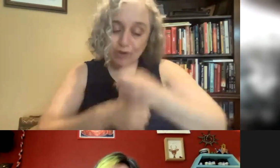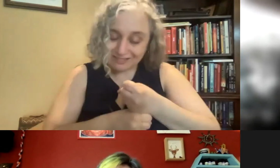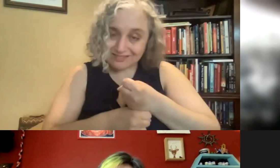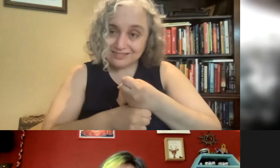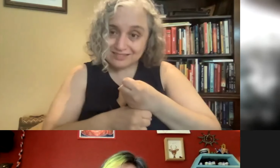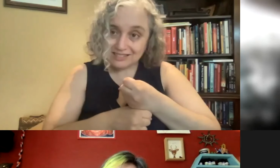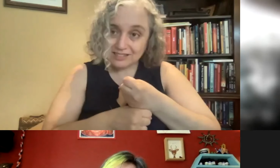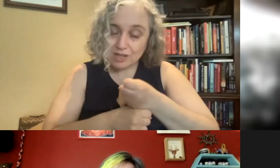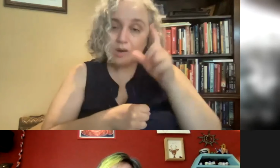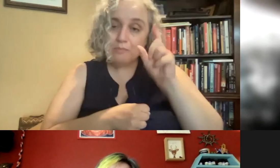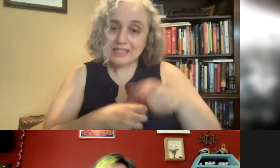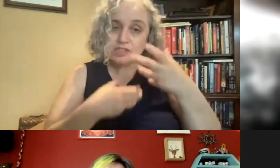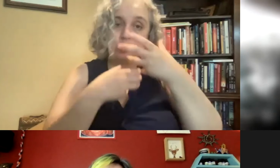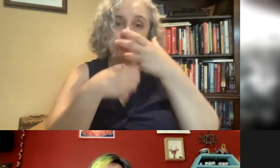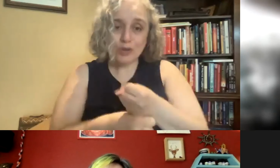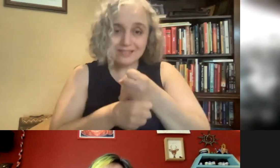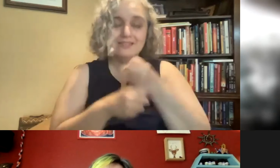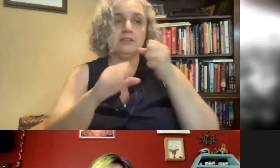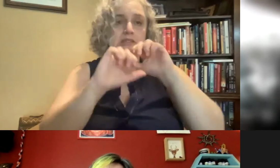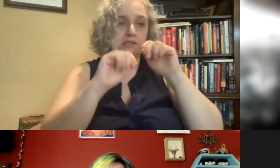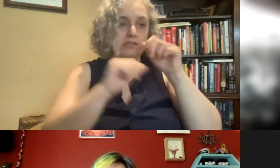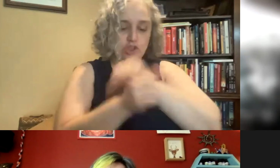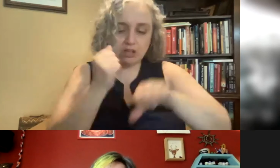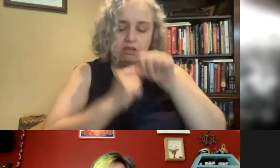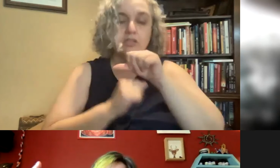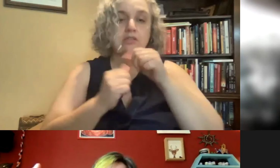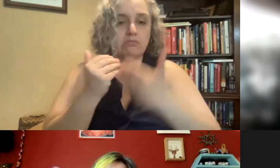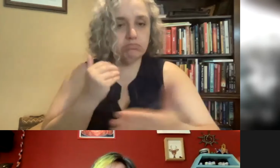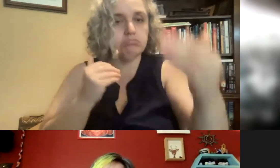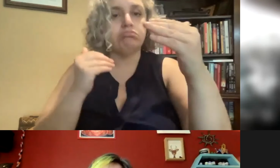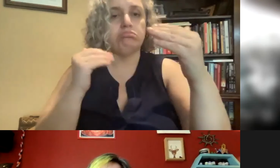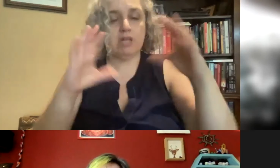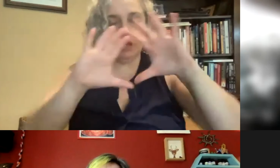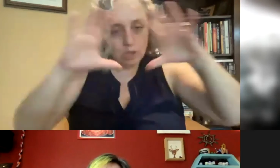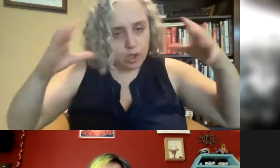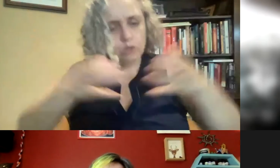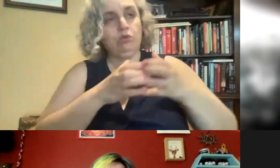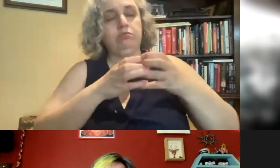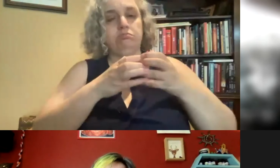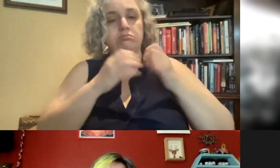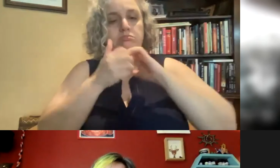other to move forward together in mass. That's what I am most cared